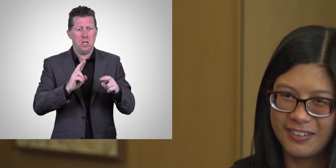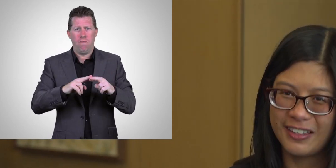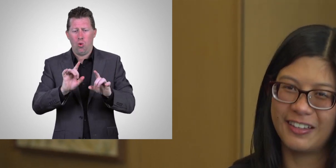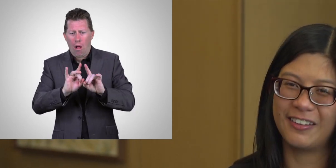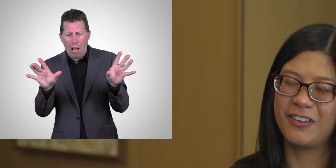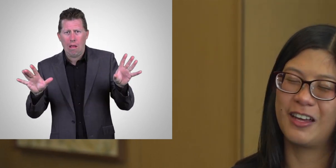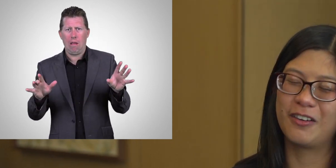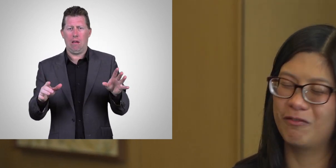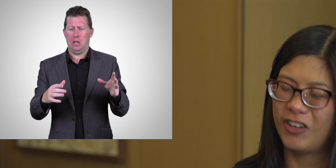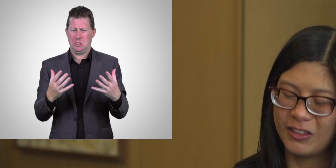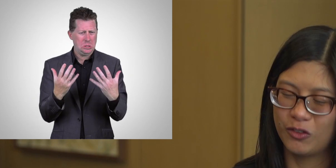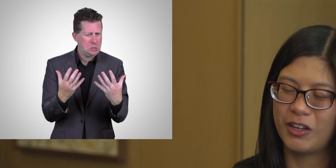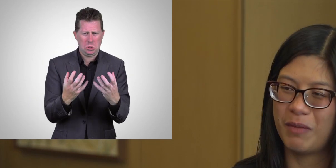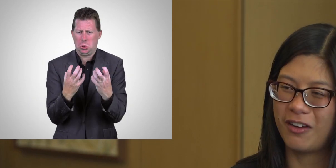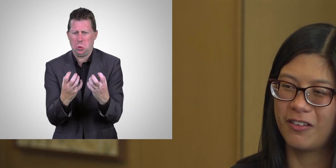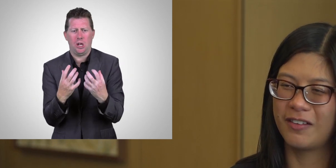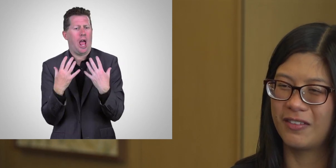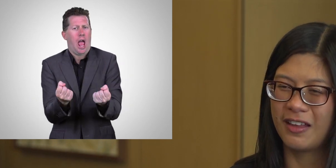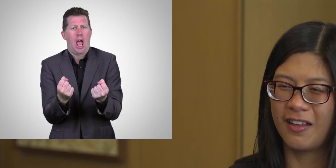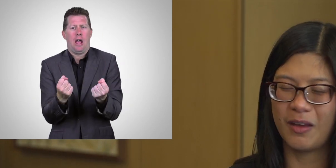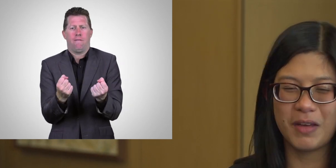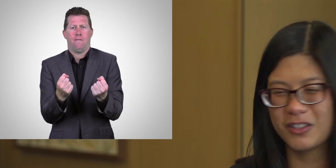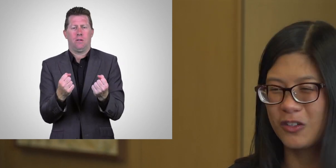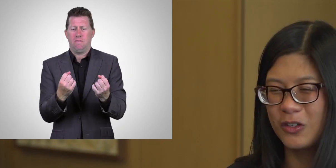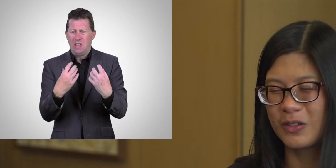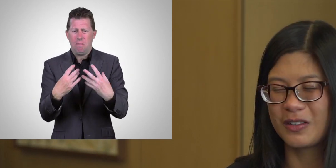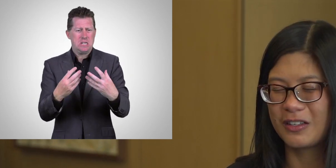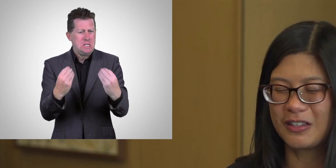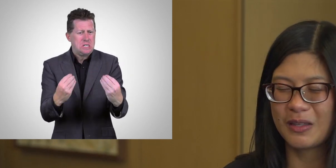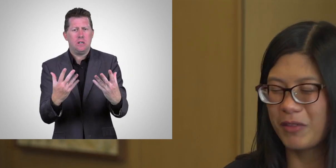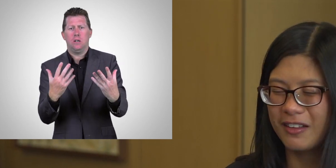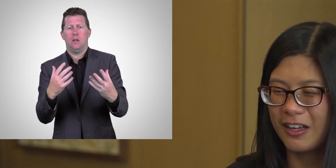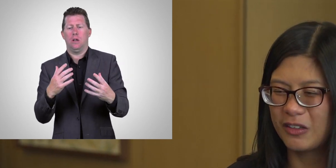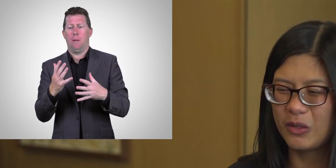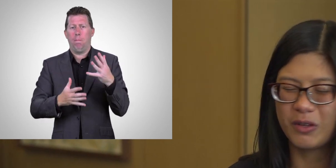clearly, that you get very little feedback on and that makes you do something that you weren't